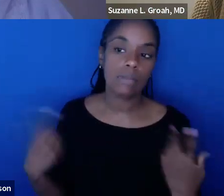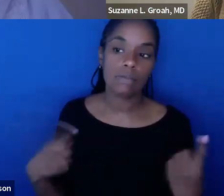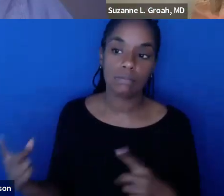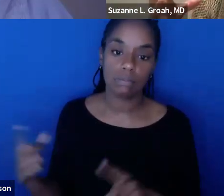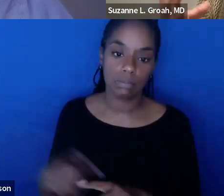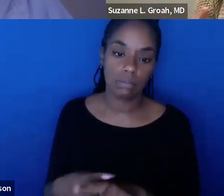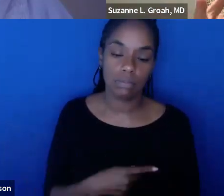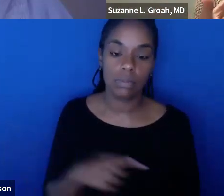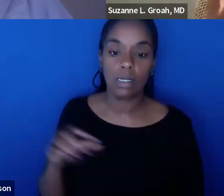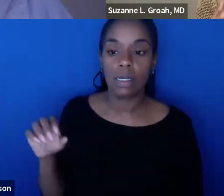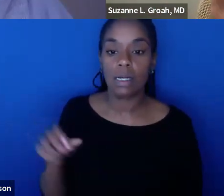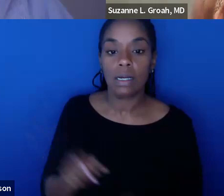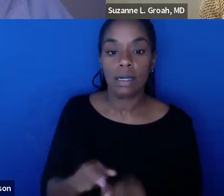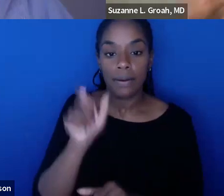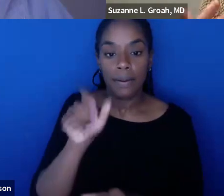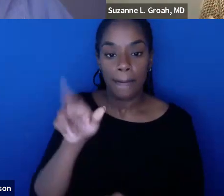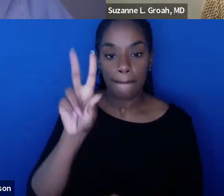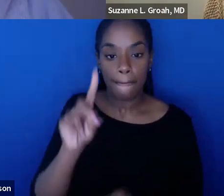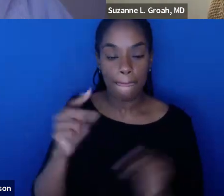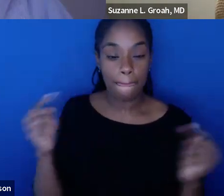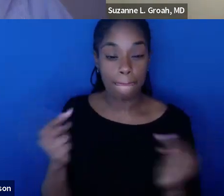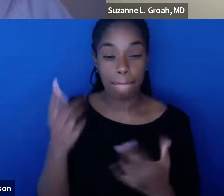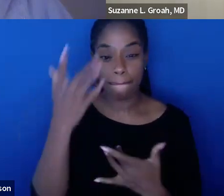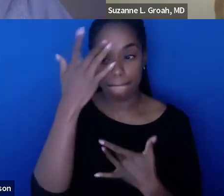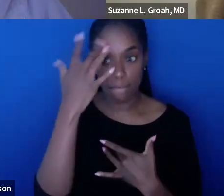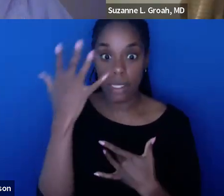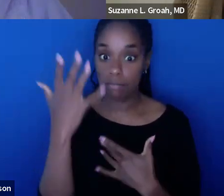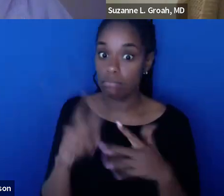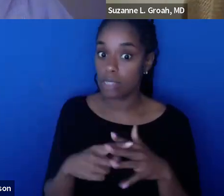disease, it's really like gained a lot of steam in the last few years.